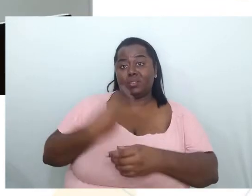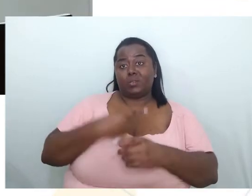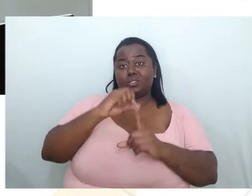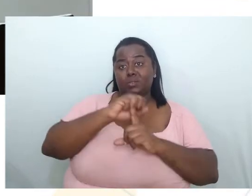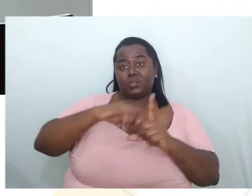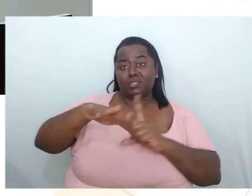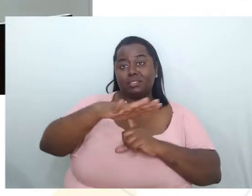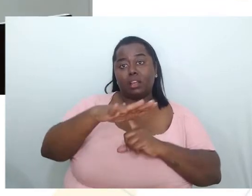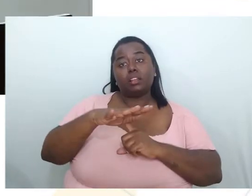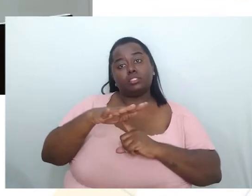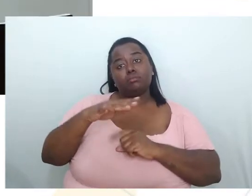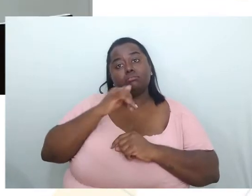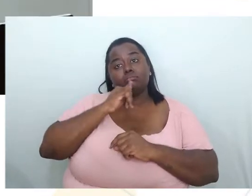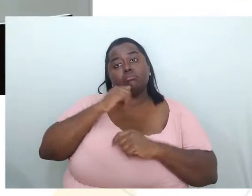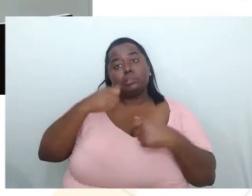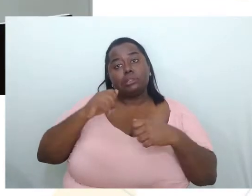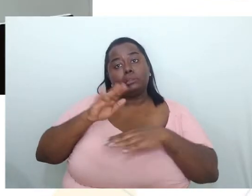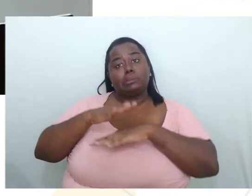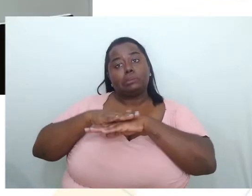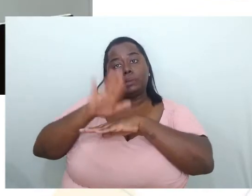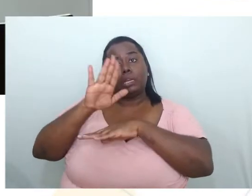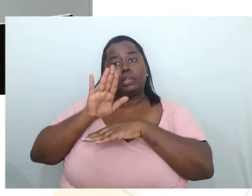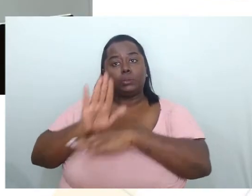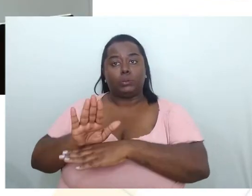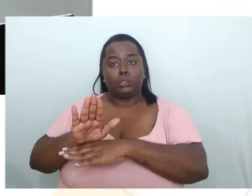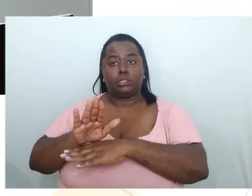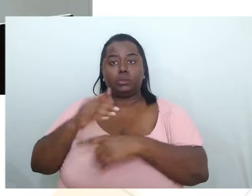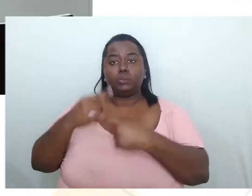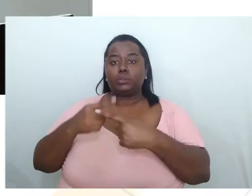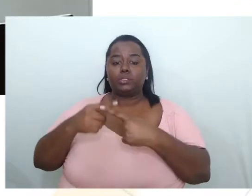help because they will never be able to compete with men, you know,